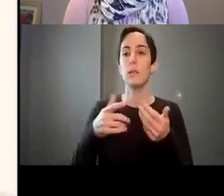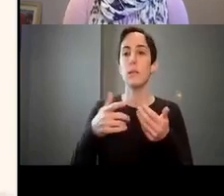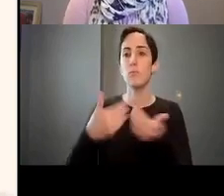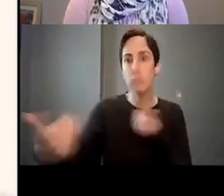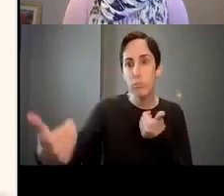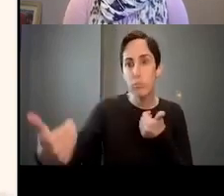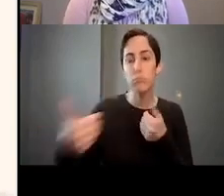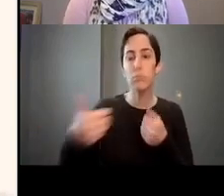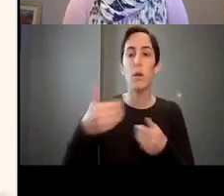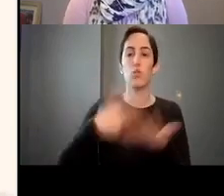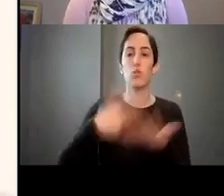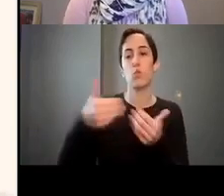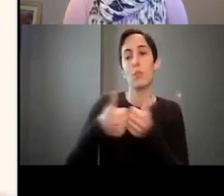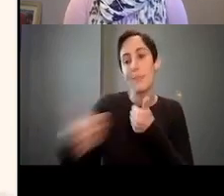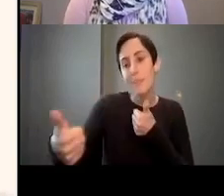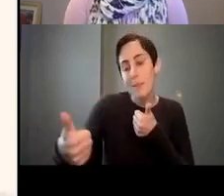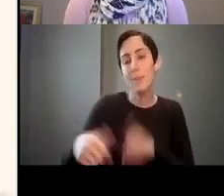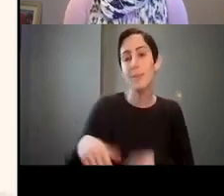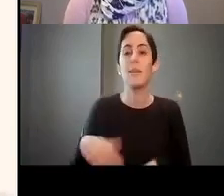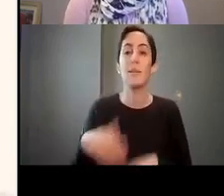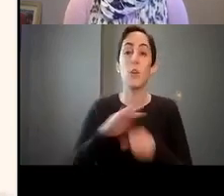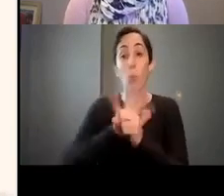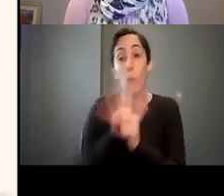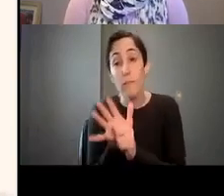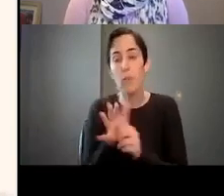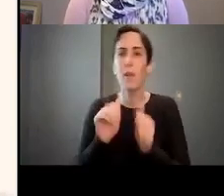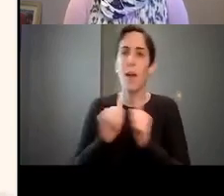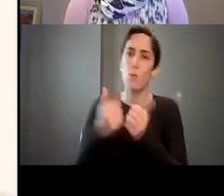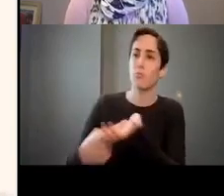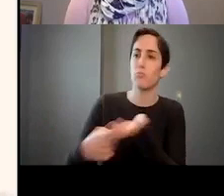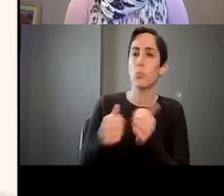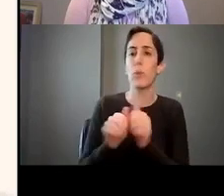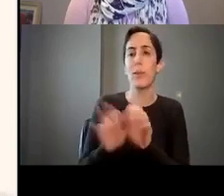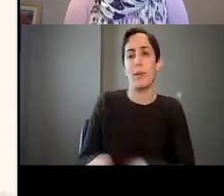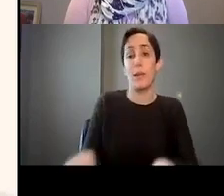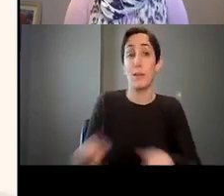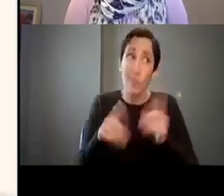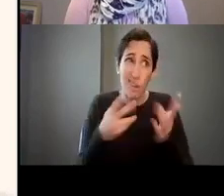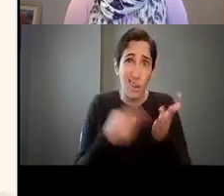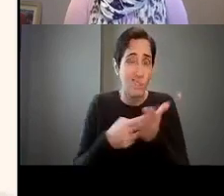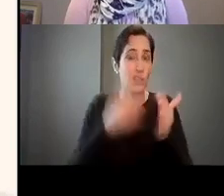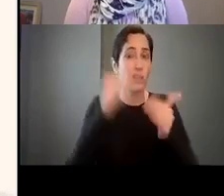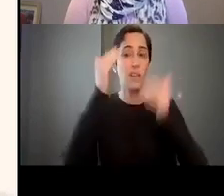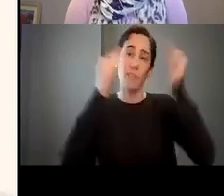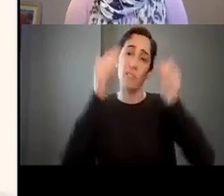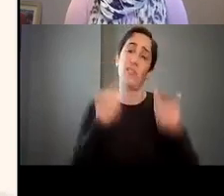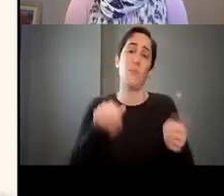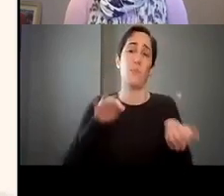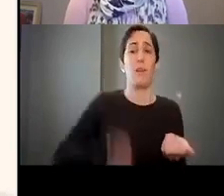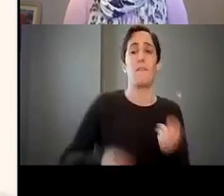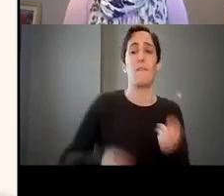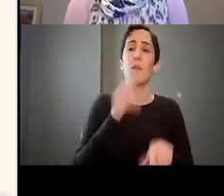adults actually can benefit from a lot with small kids, but I find that even of that sort of simple language and adults actually can benefit from a lot appropriate transparency which is not of that sort of simple language and